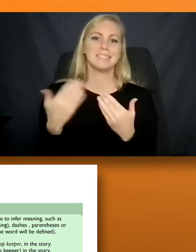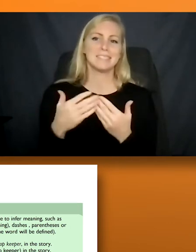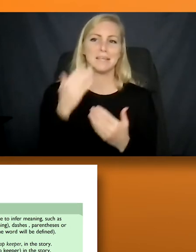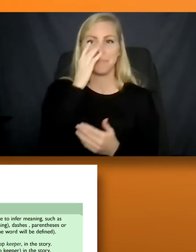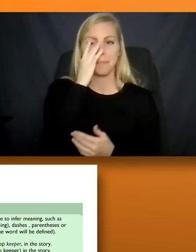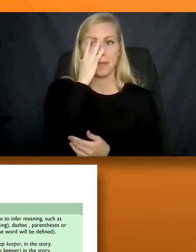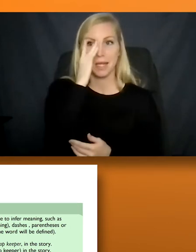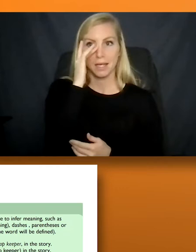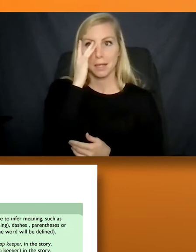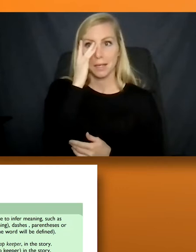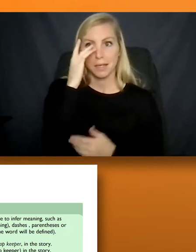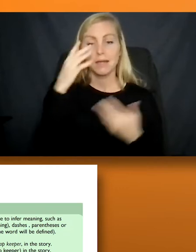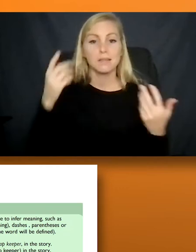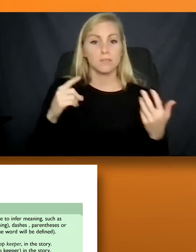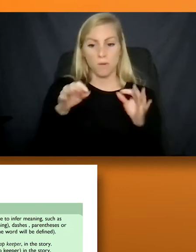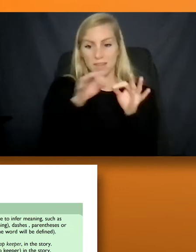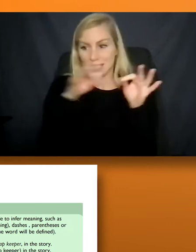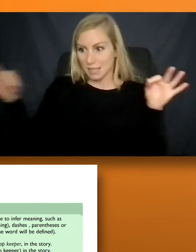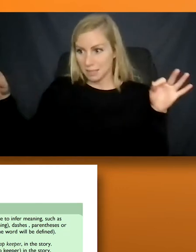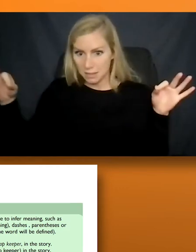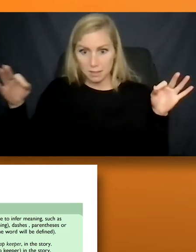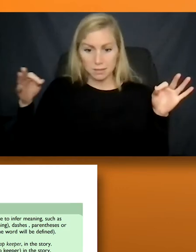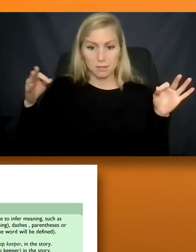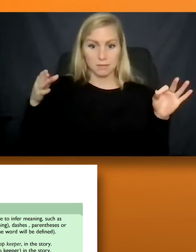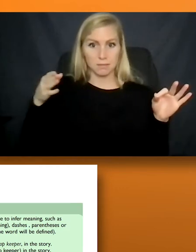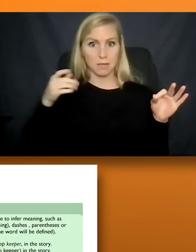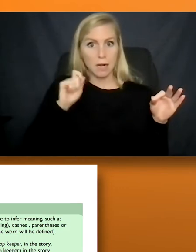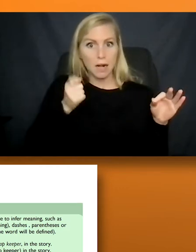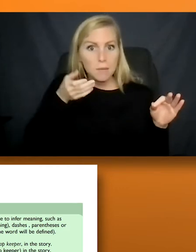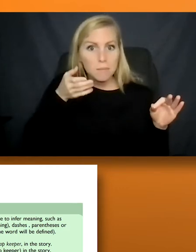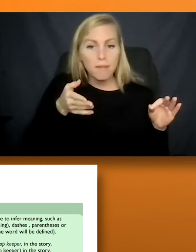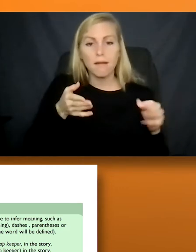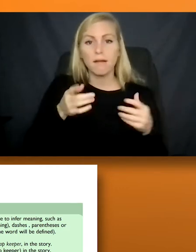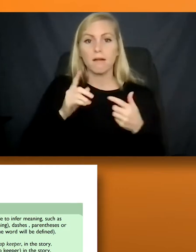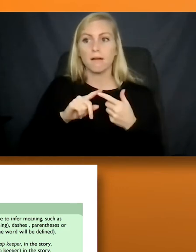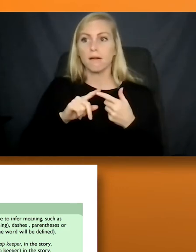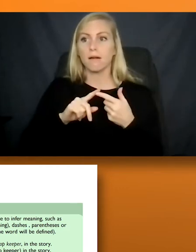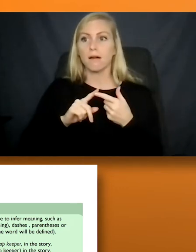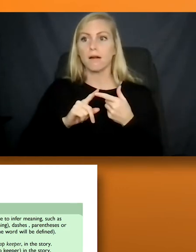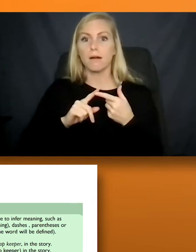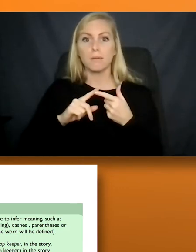Are there commas? Are there parenthesis? Are there dashes?